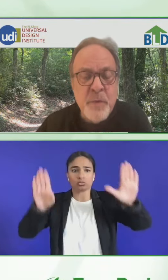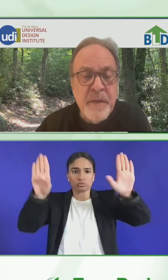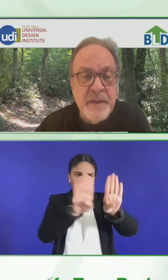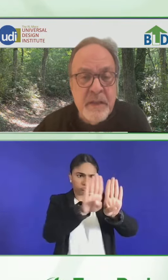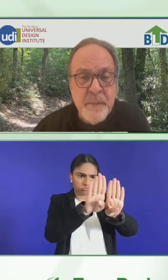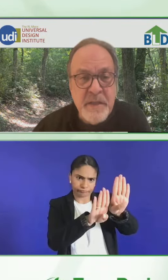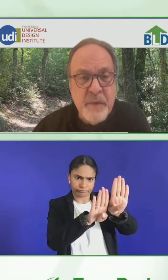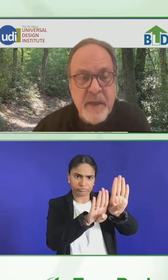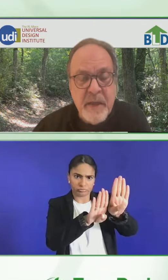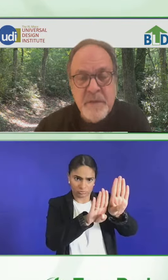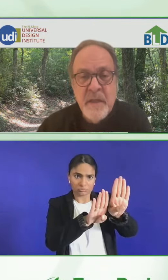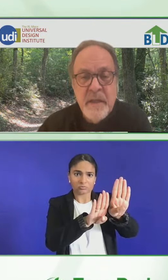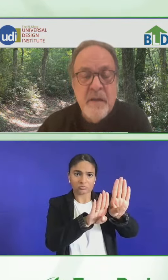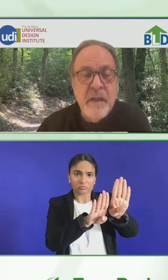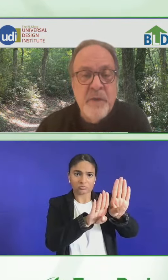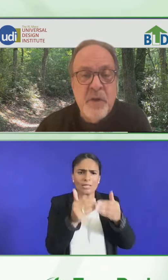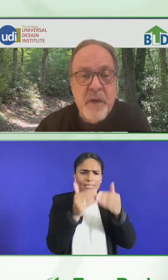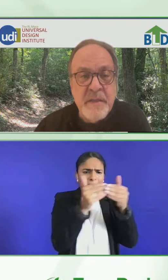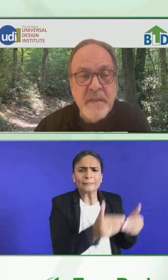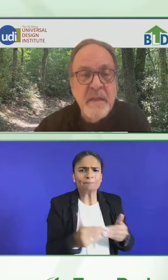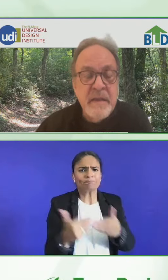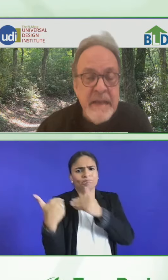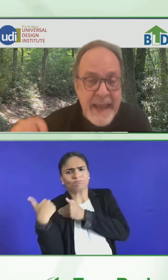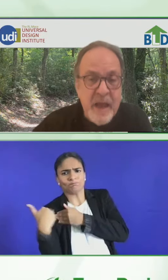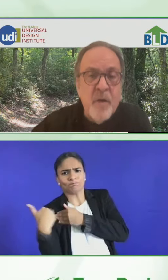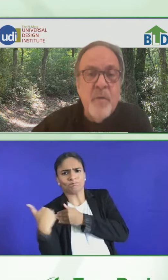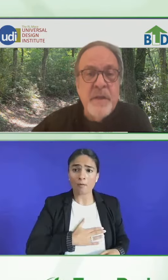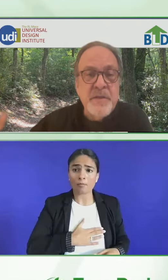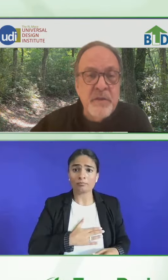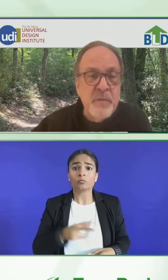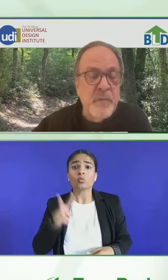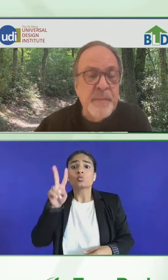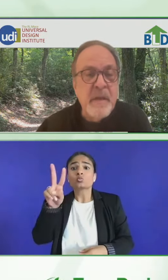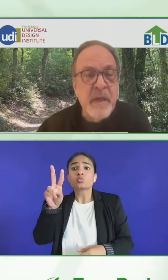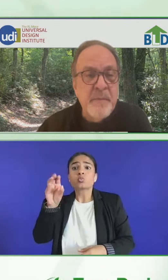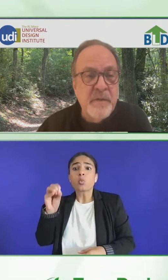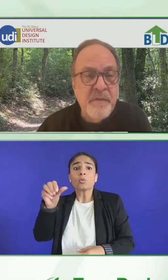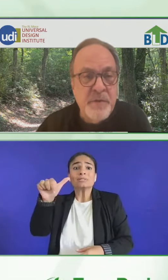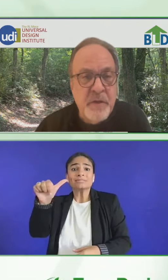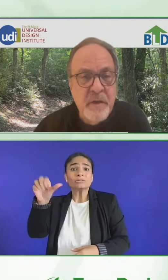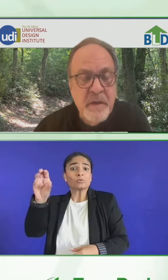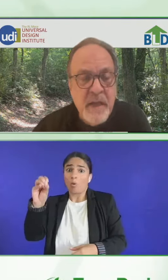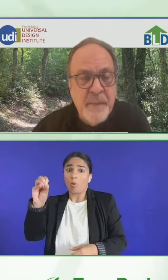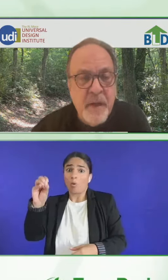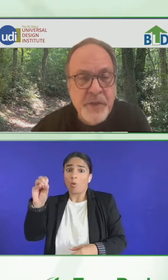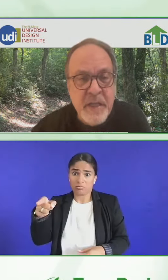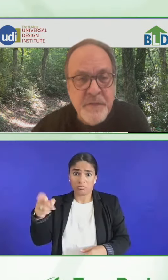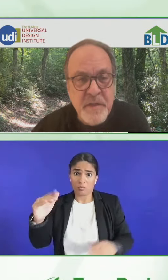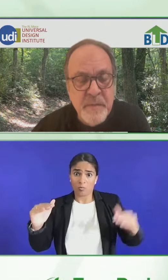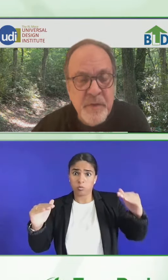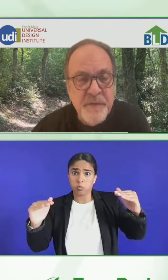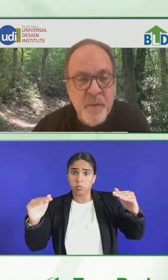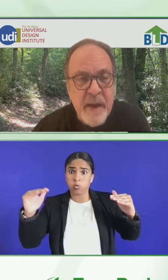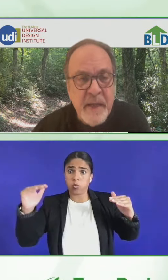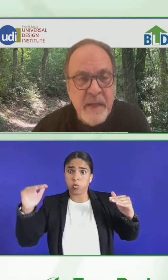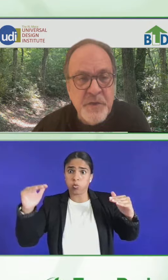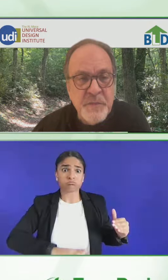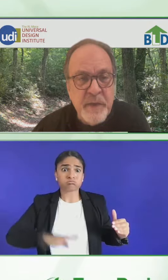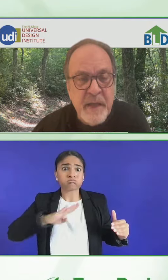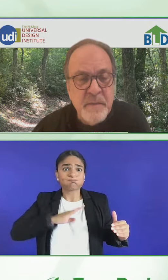That's one of the dilemmas we have, this caregiving crisis now and certainly what will be coming up in the future. I apologise for some of the formatting issues full stop we had